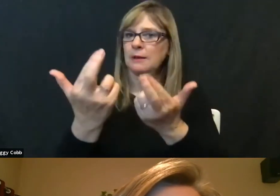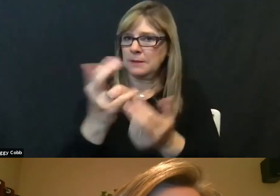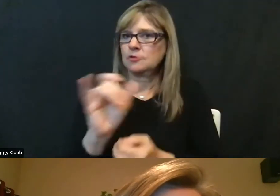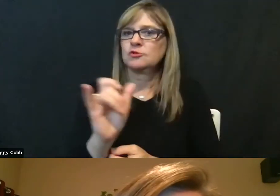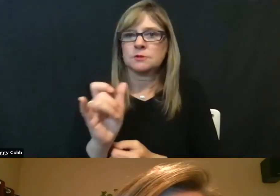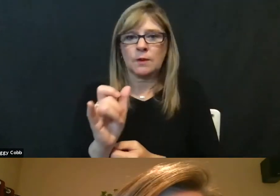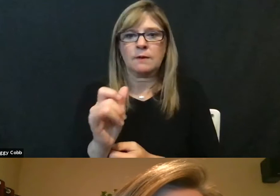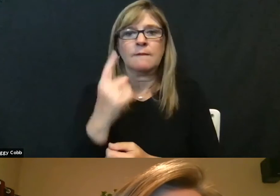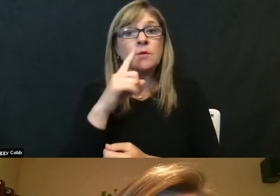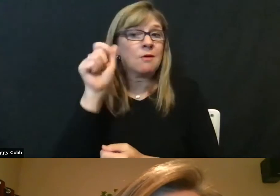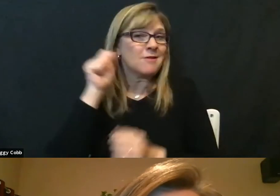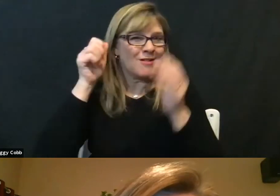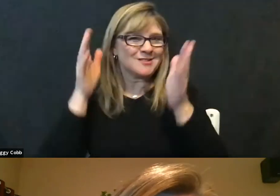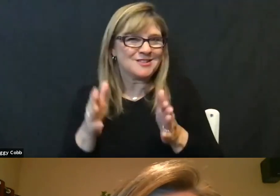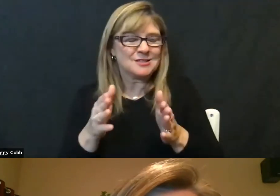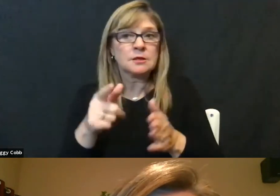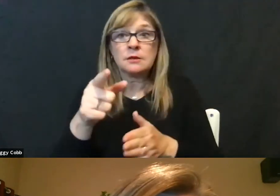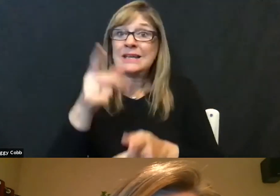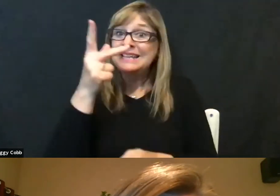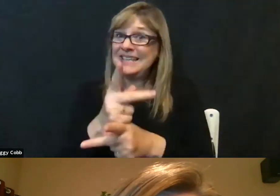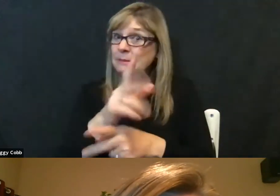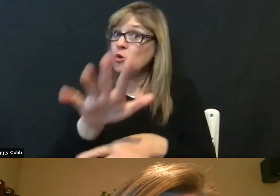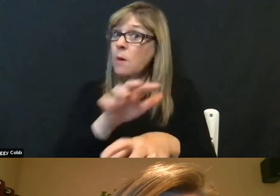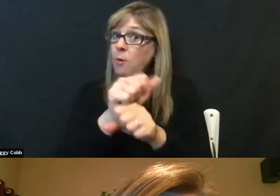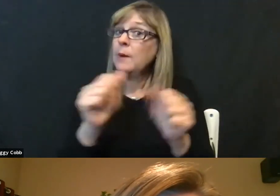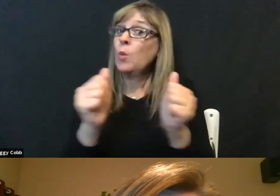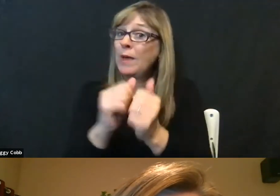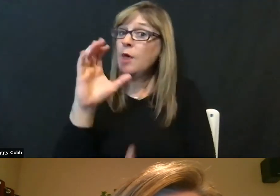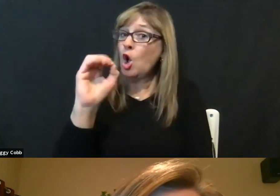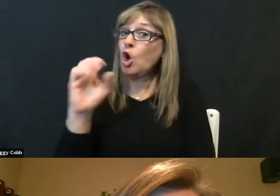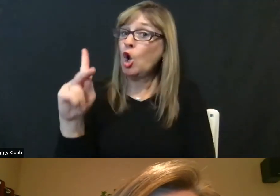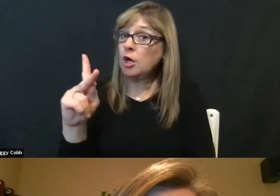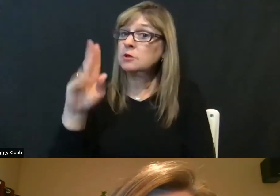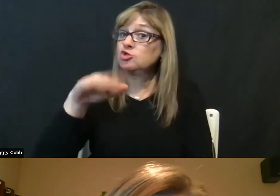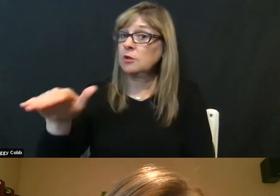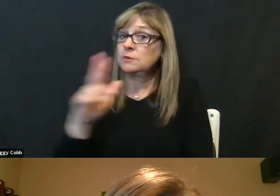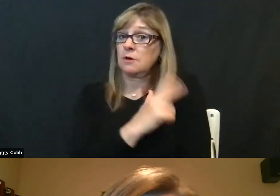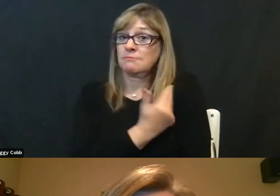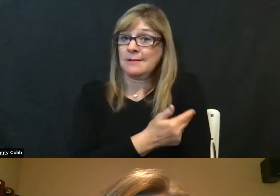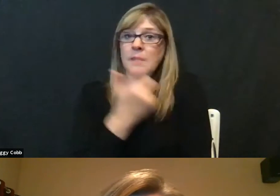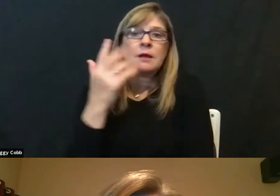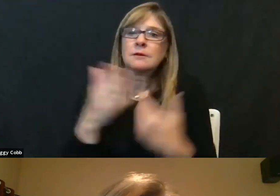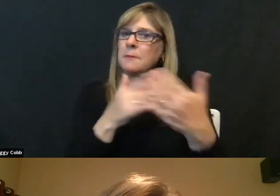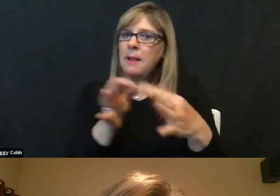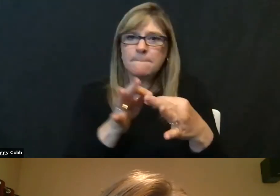for an audiologist. Keep your employment with Cook Children's. Okay. >> Even though they've pushed it out, keep that appointment